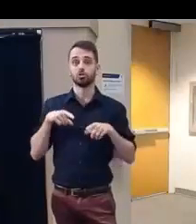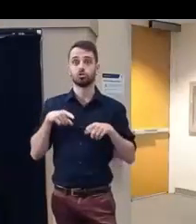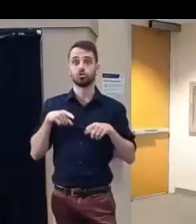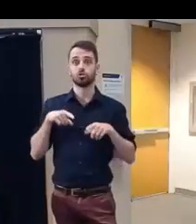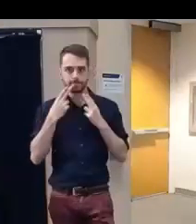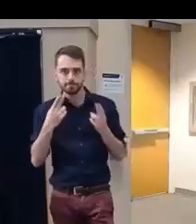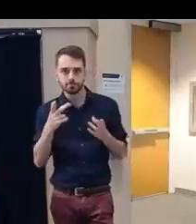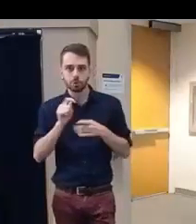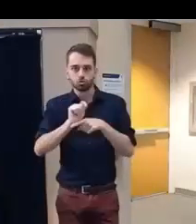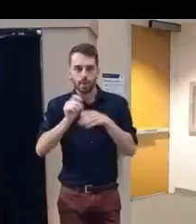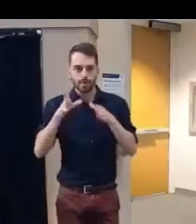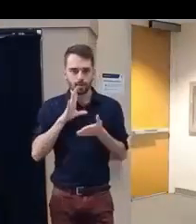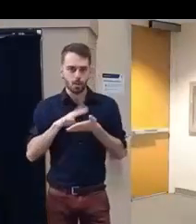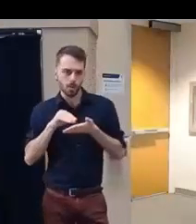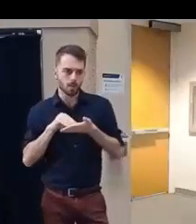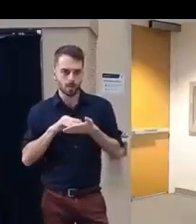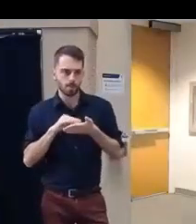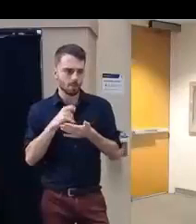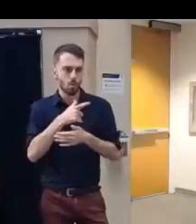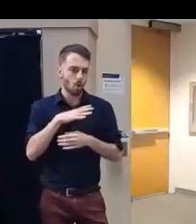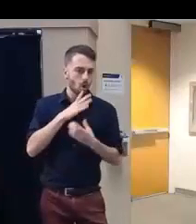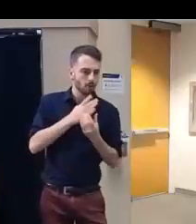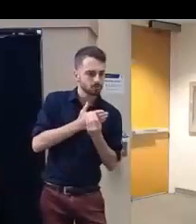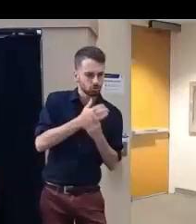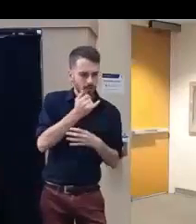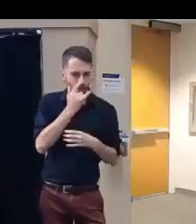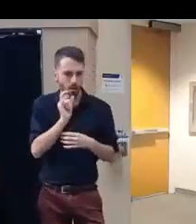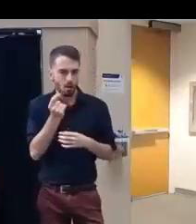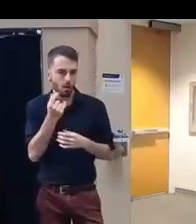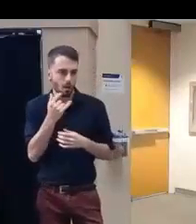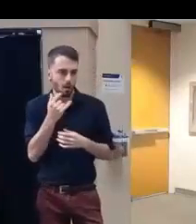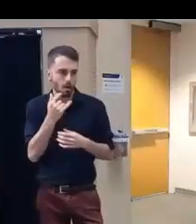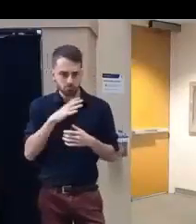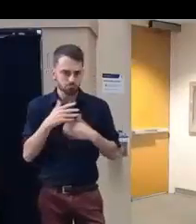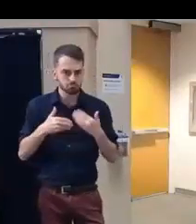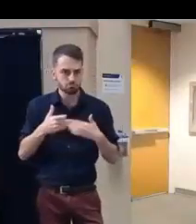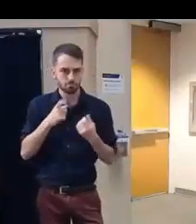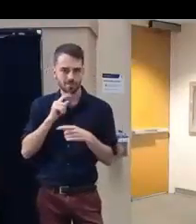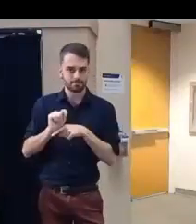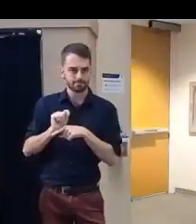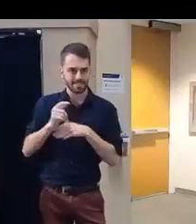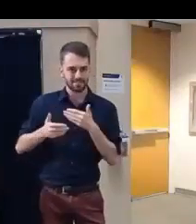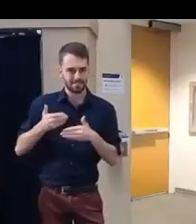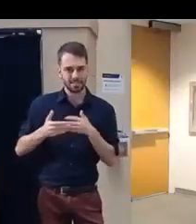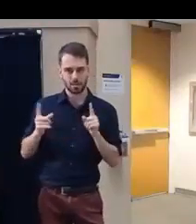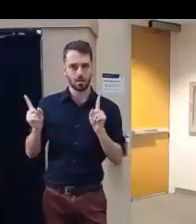record they're practicing making making sense and and putting together those pieces they're putting